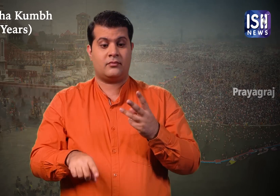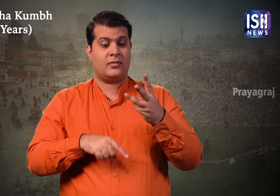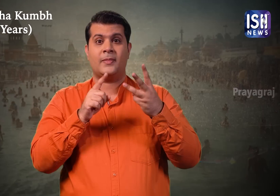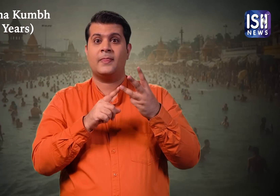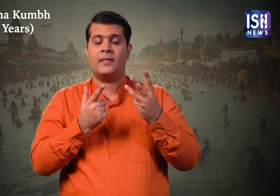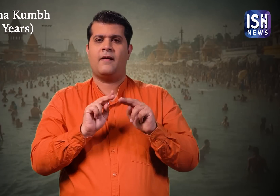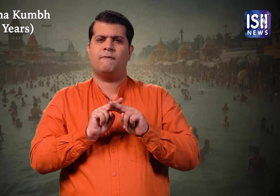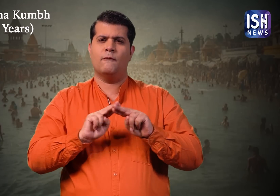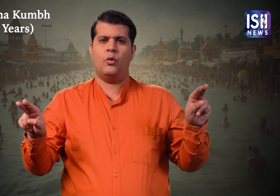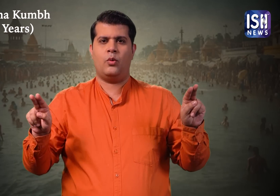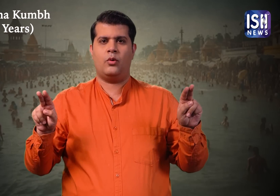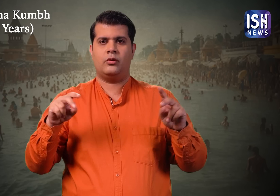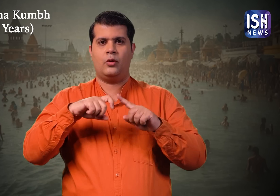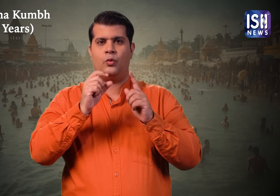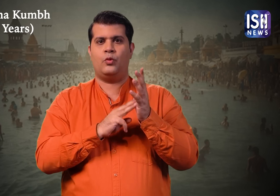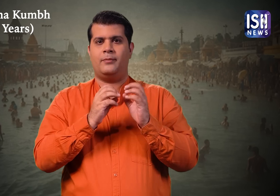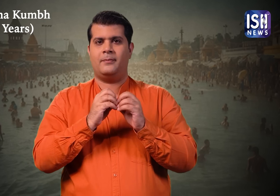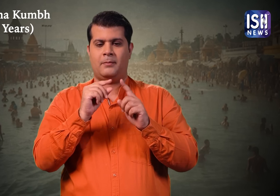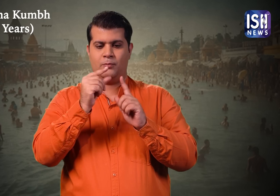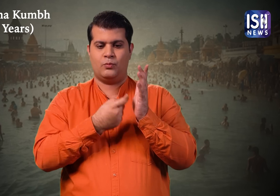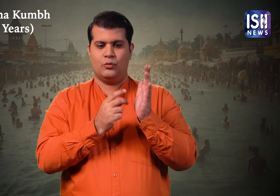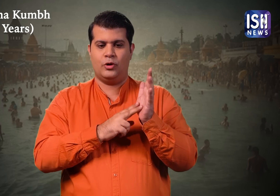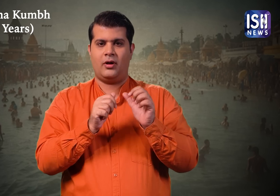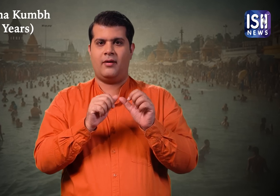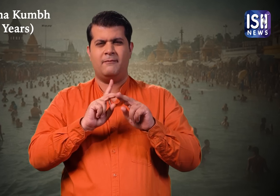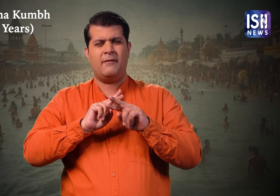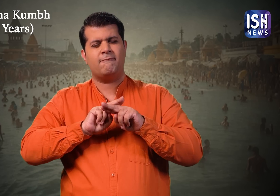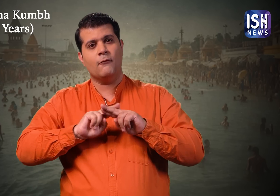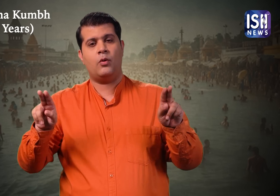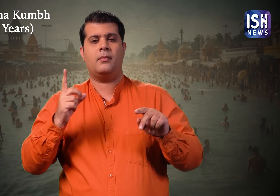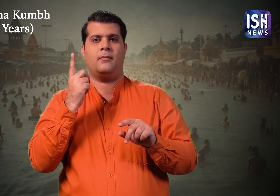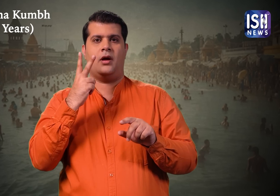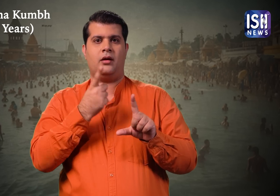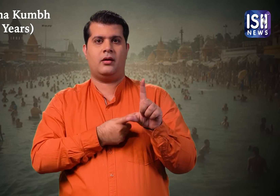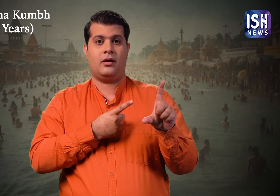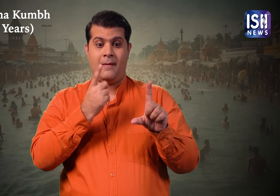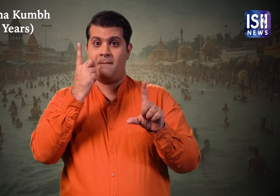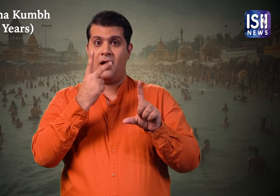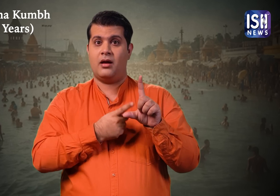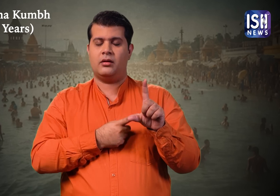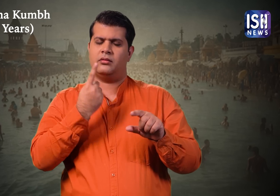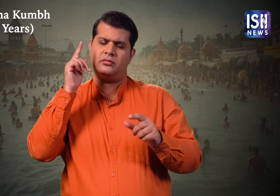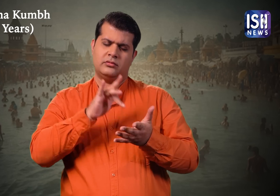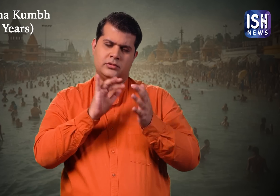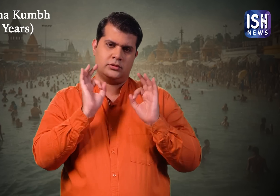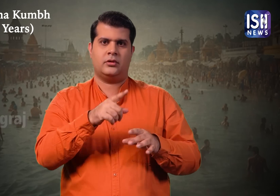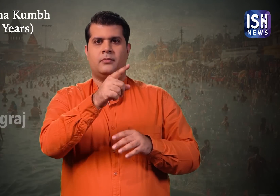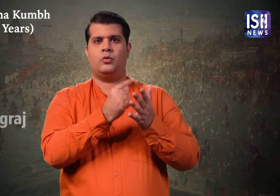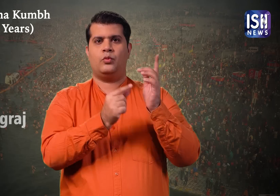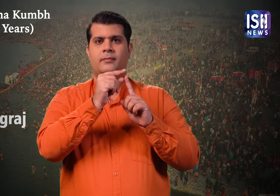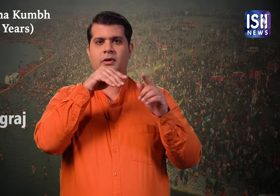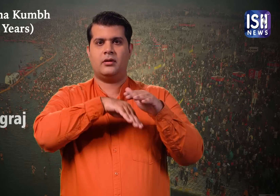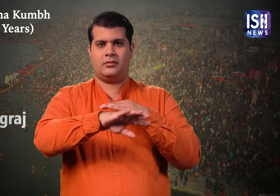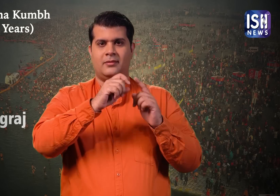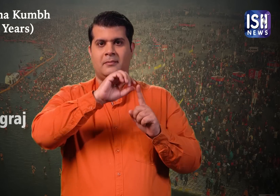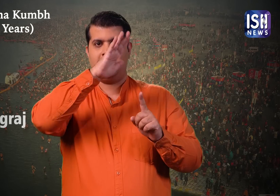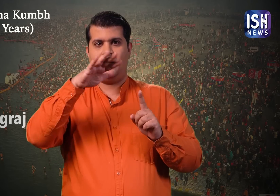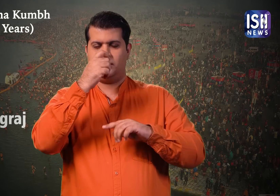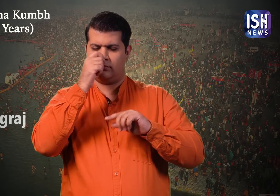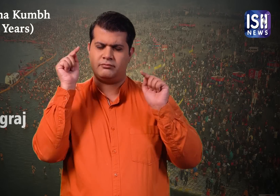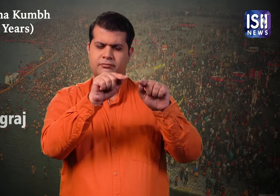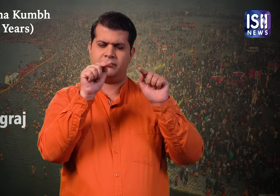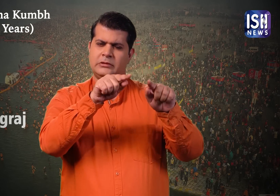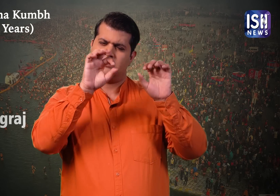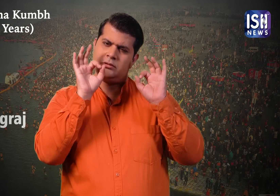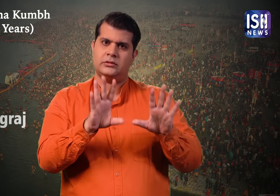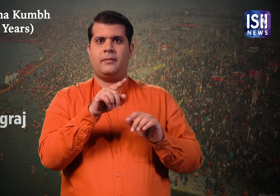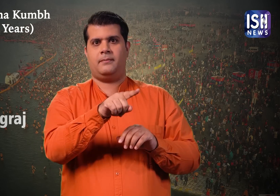3. Purna Kumbh Mela: This is held every 12 years and takes place in Prayagraj, Uttar Pradesh.